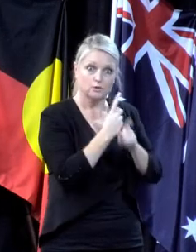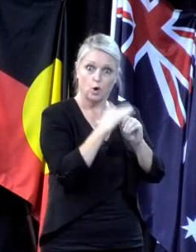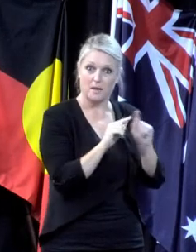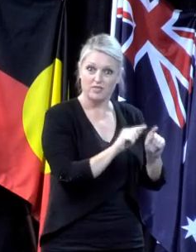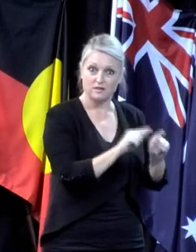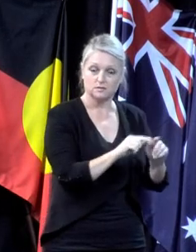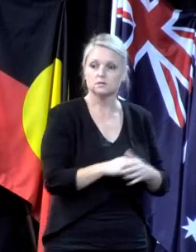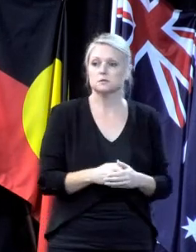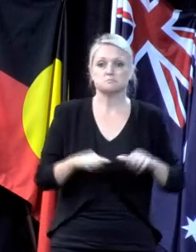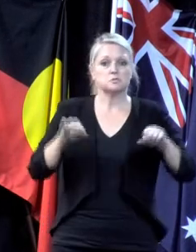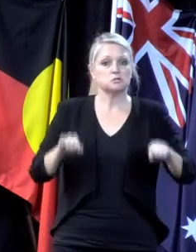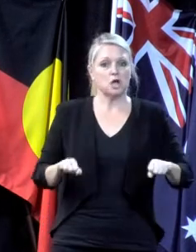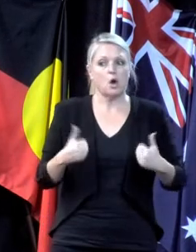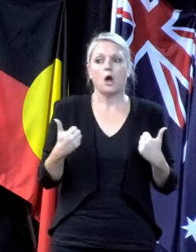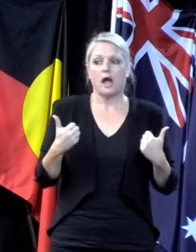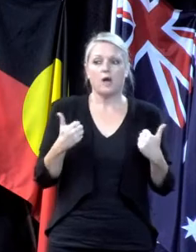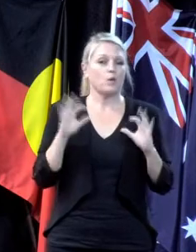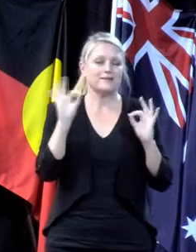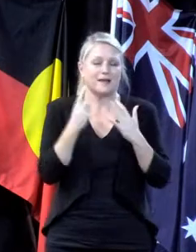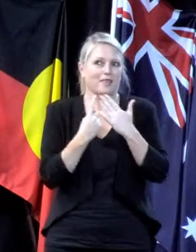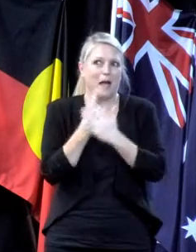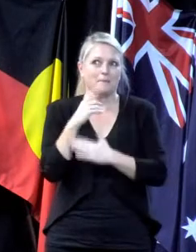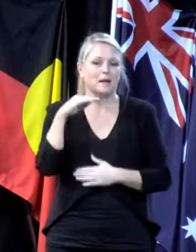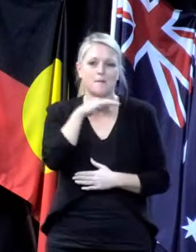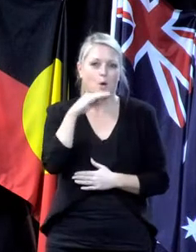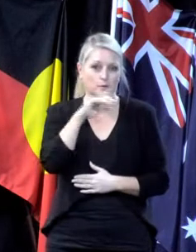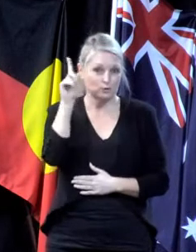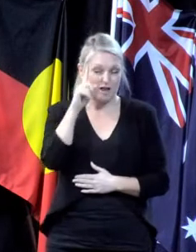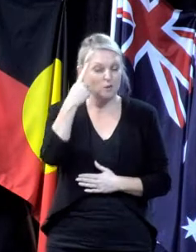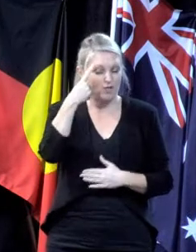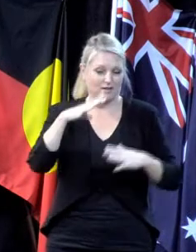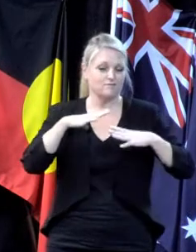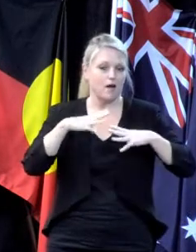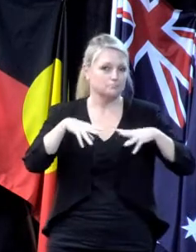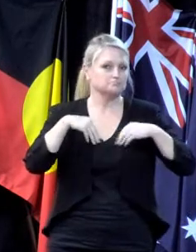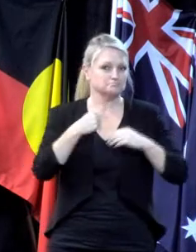in Melbourne today, so we can finish at 2.15. Yes, we’ll resume at 2.15. Thank you.